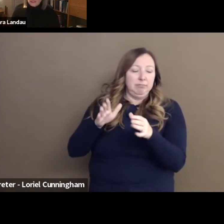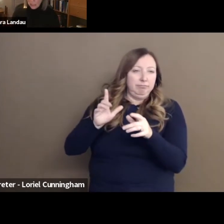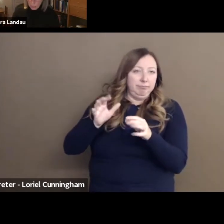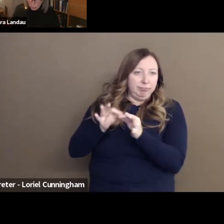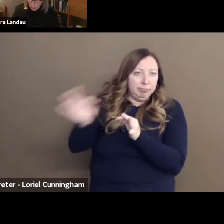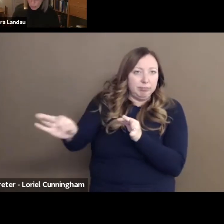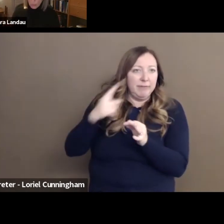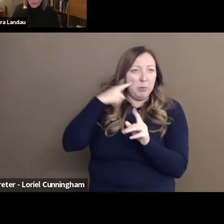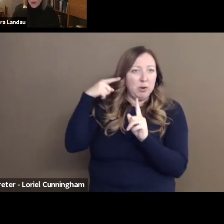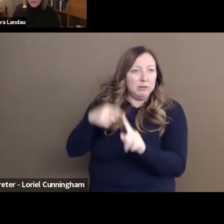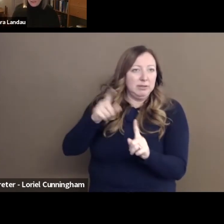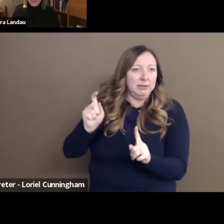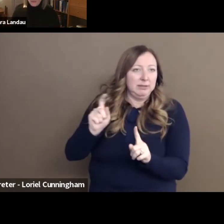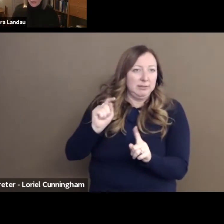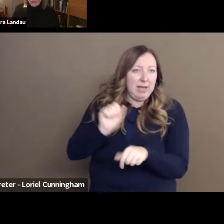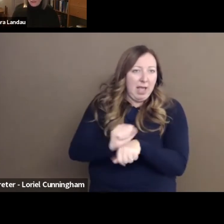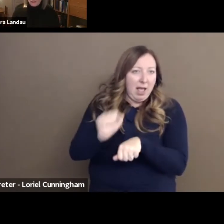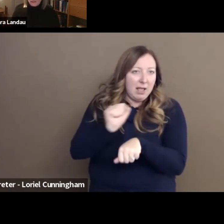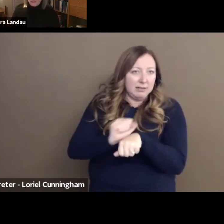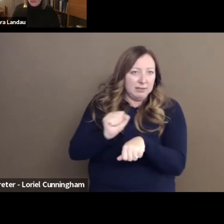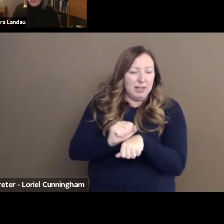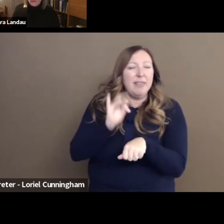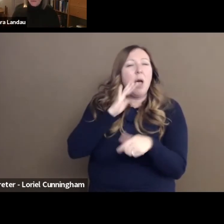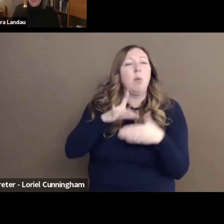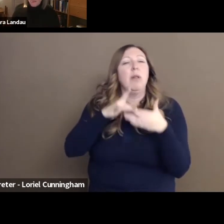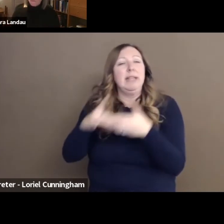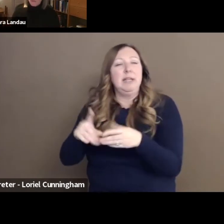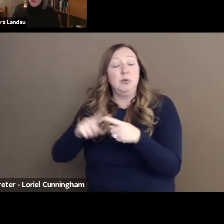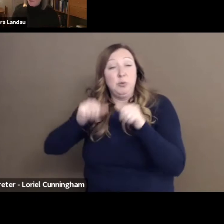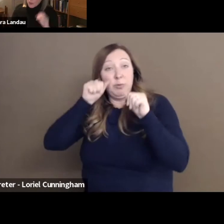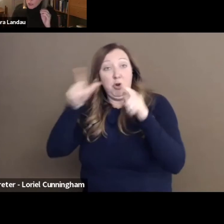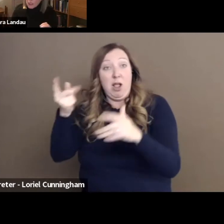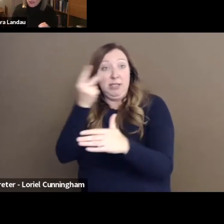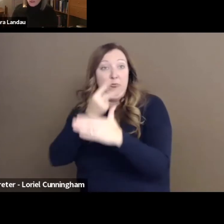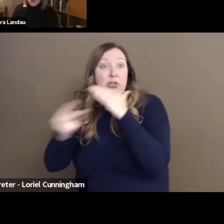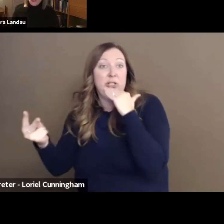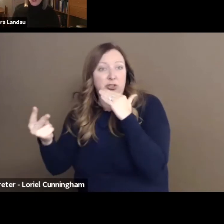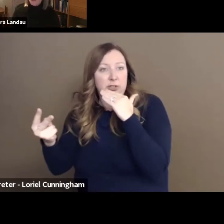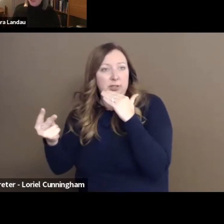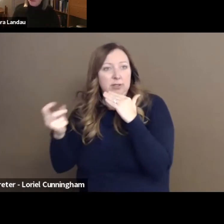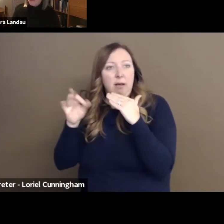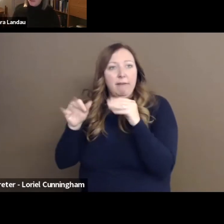leads to surprising predictions